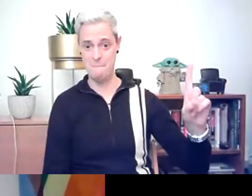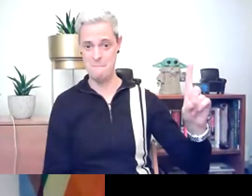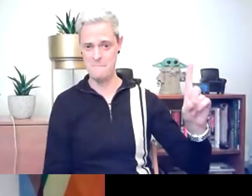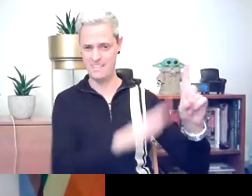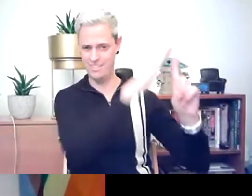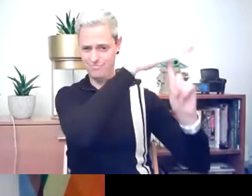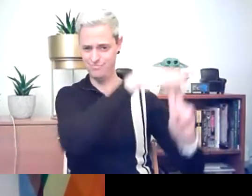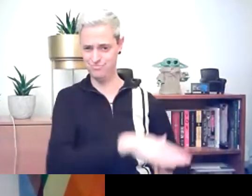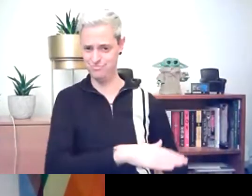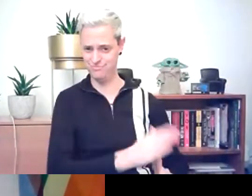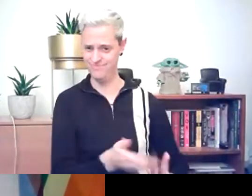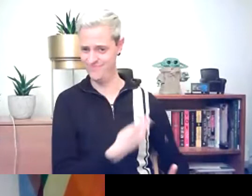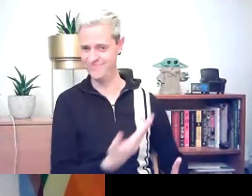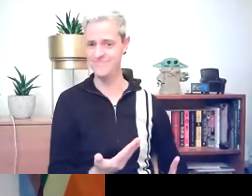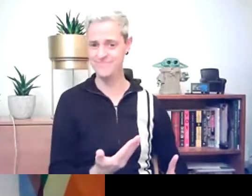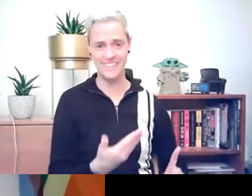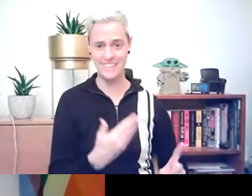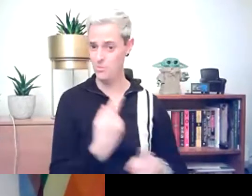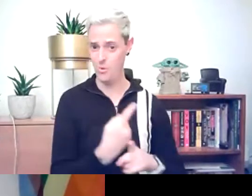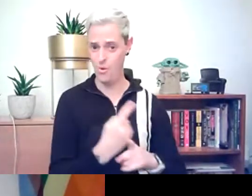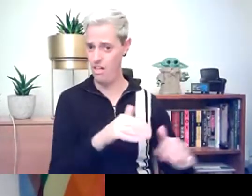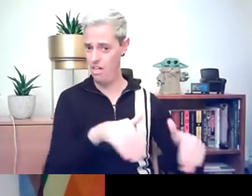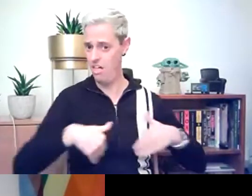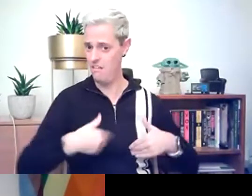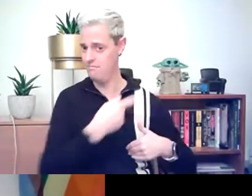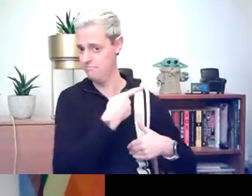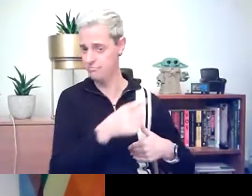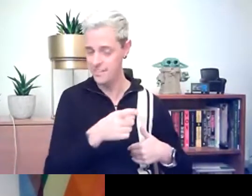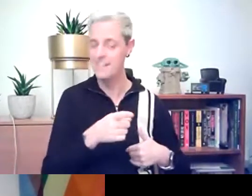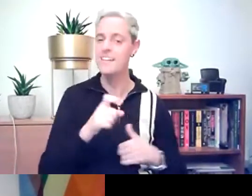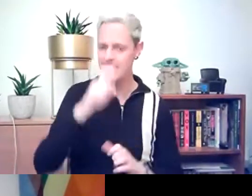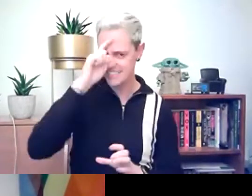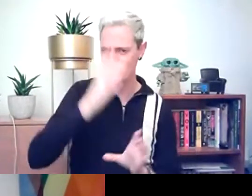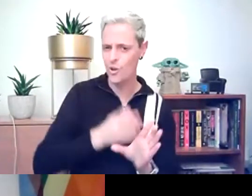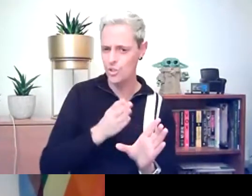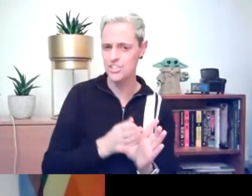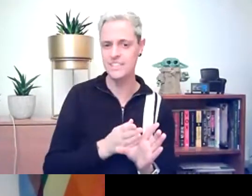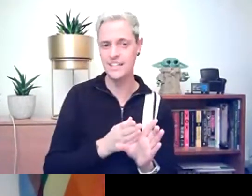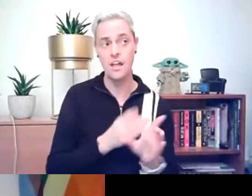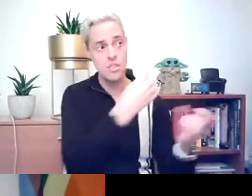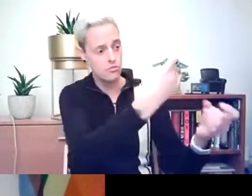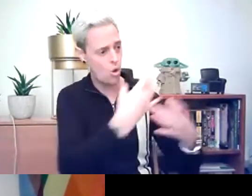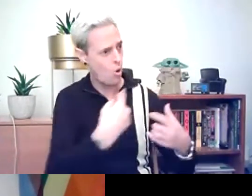this is not the same as being an abusive relationship but there are similarities psychologically we told that we're not 18:30:22 not valid we're in this world where